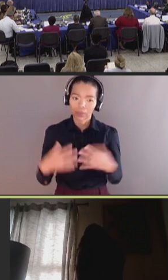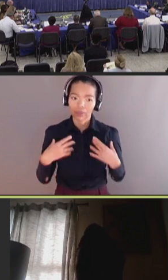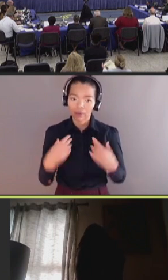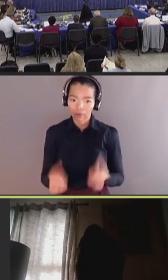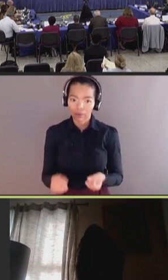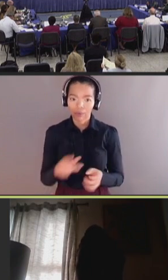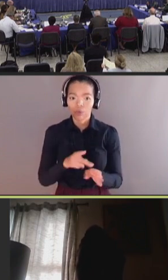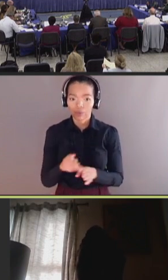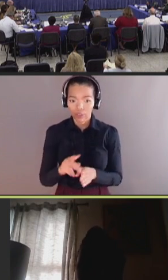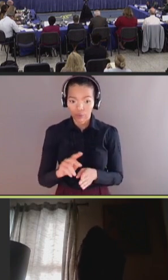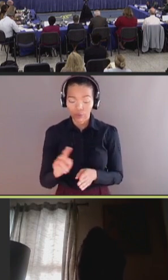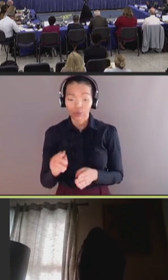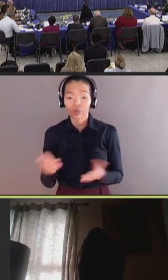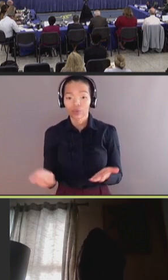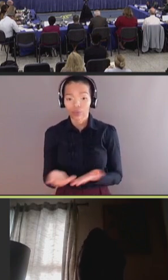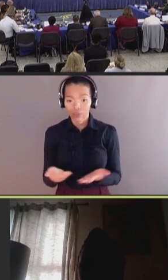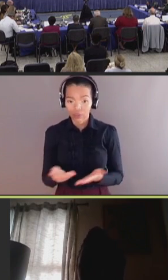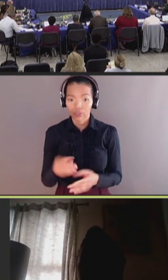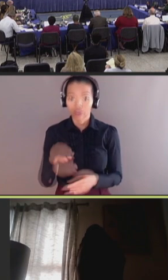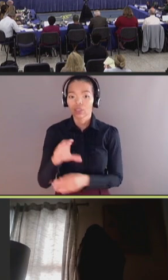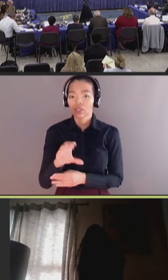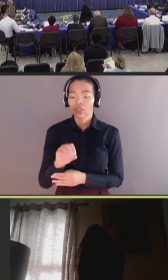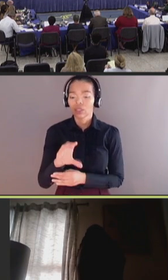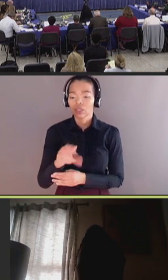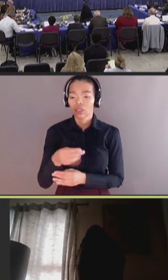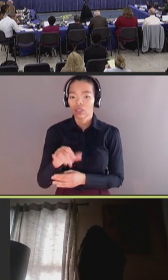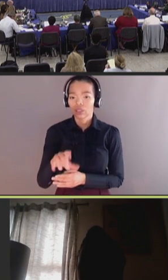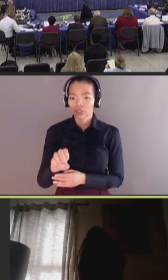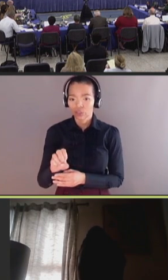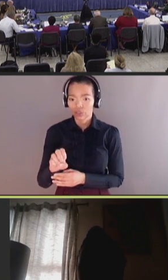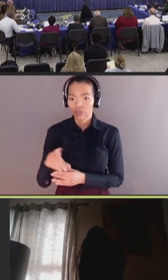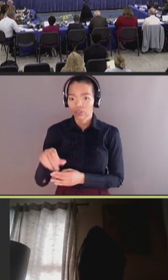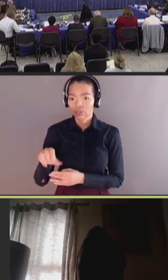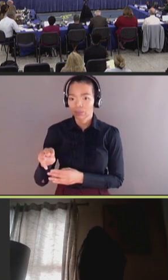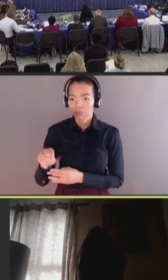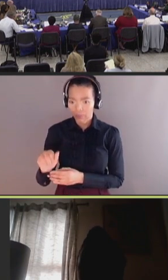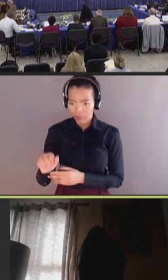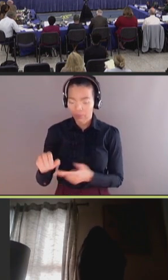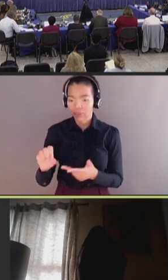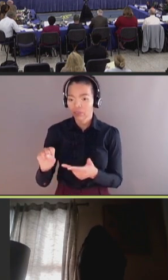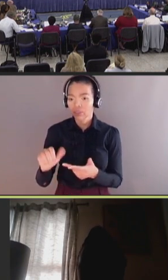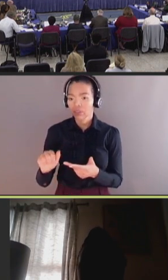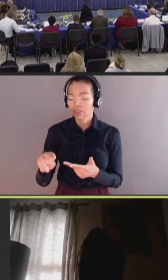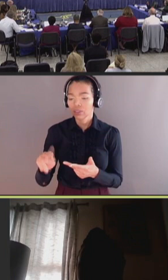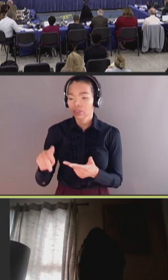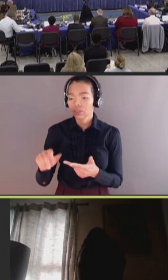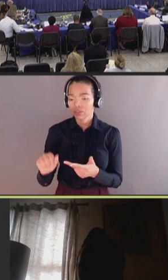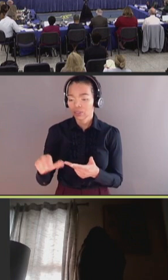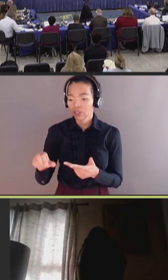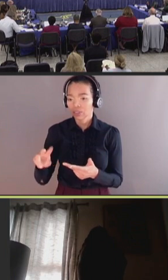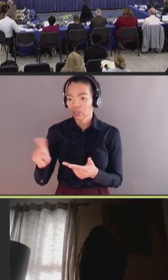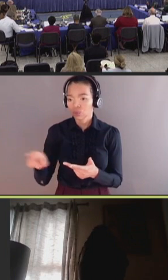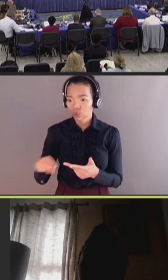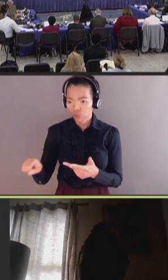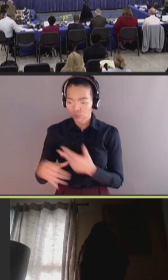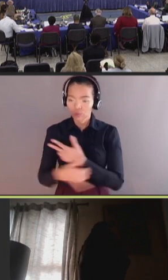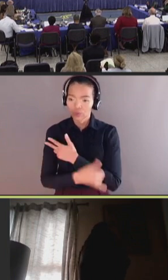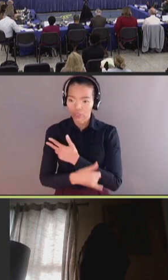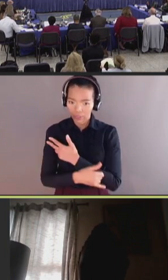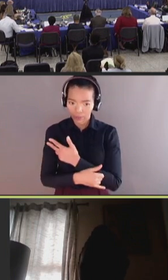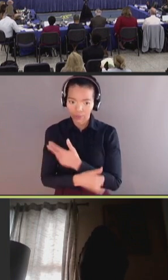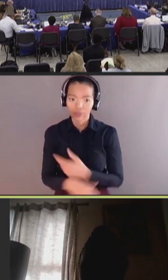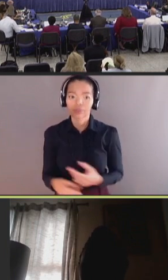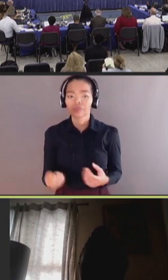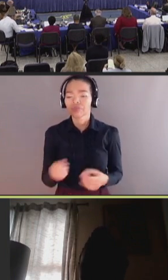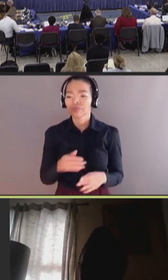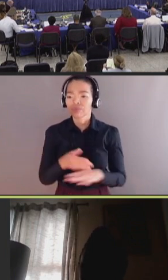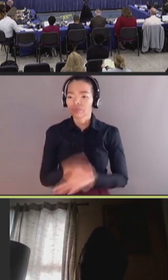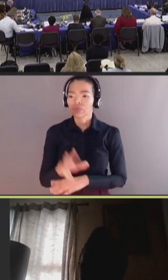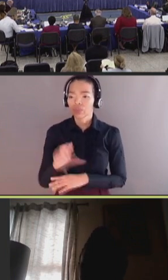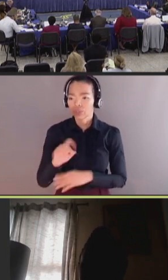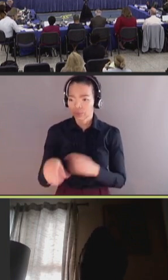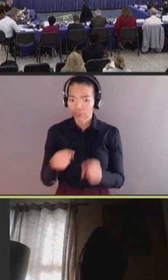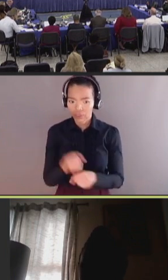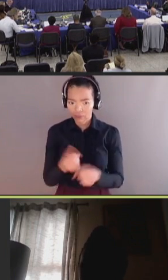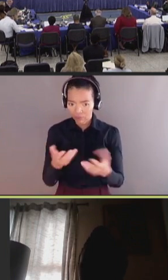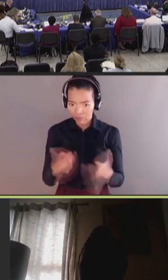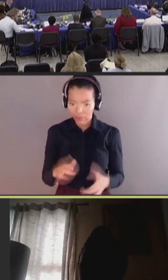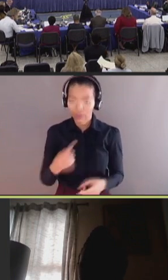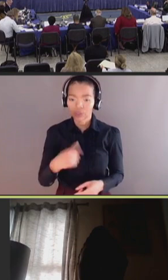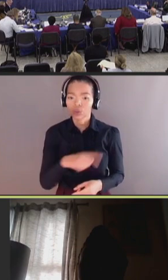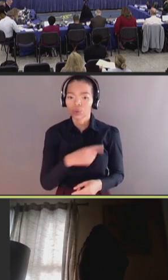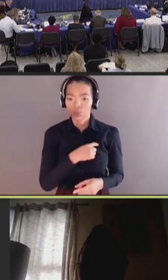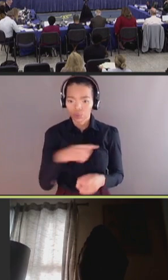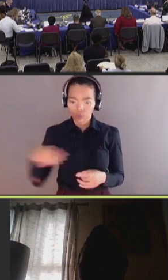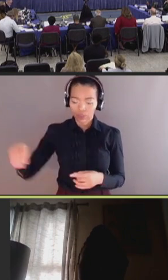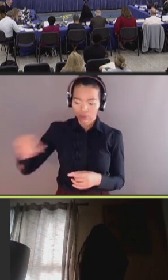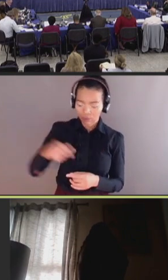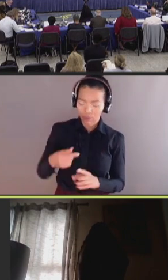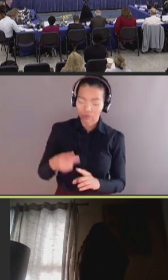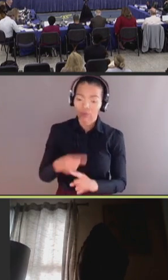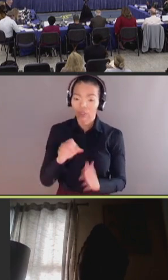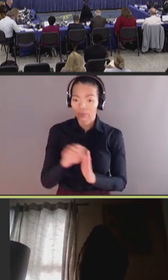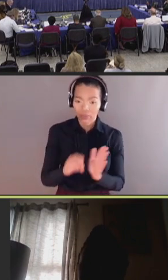counties. And after 30 years being funded by as a state and federal regional AHEC,